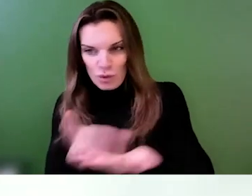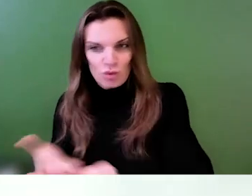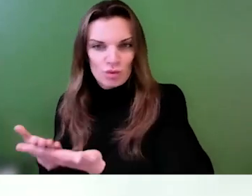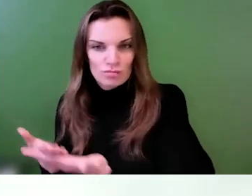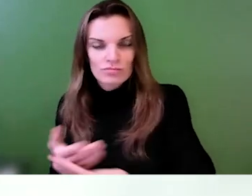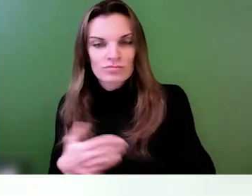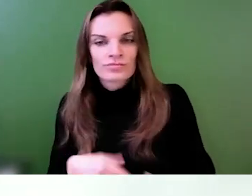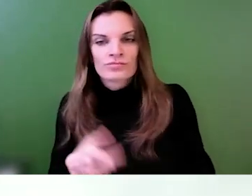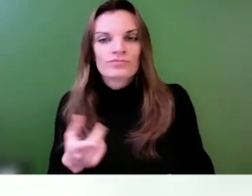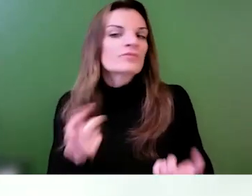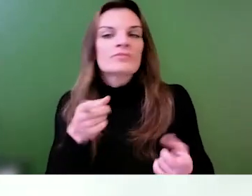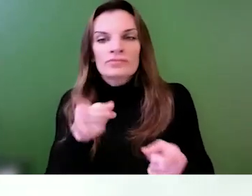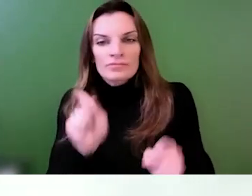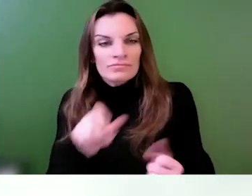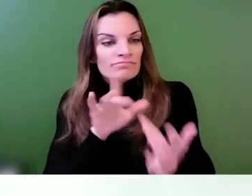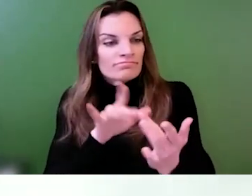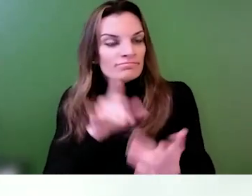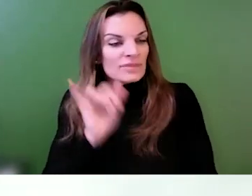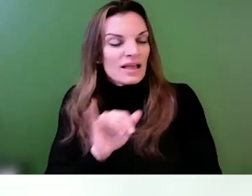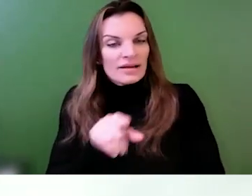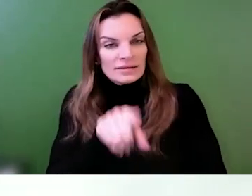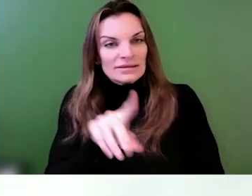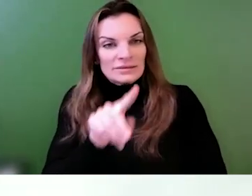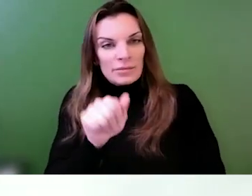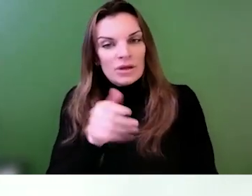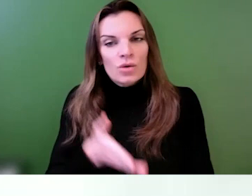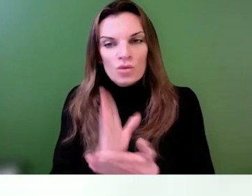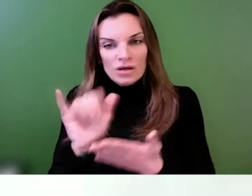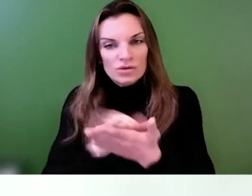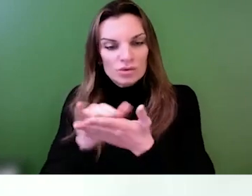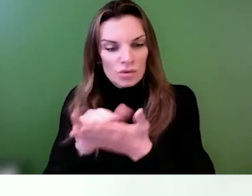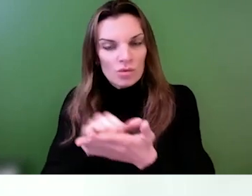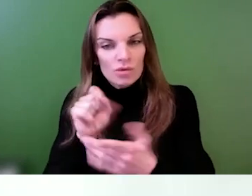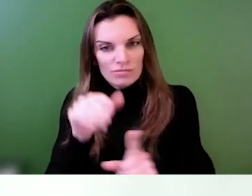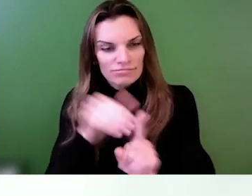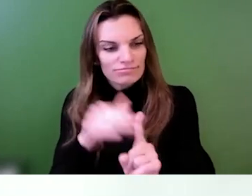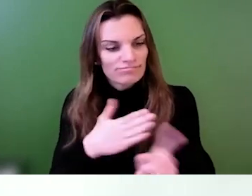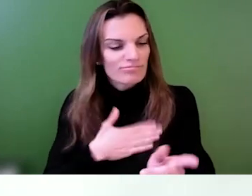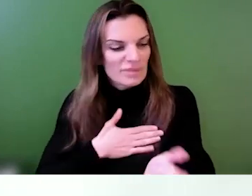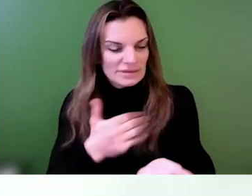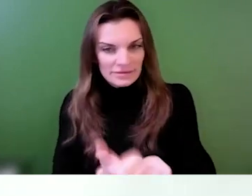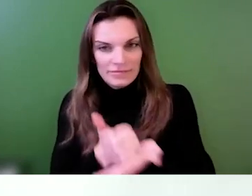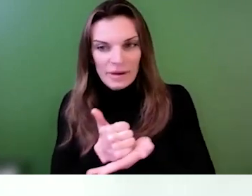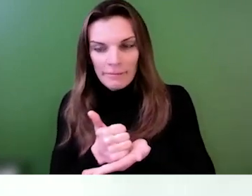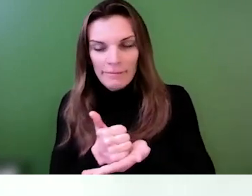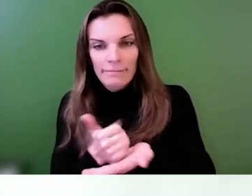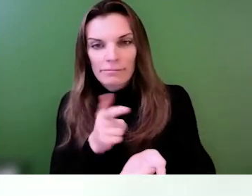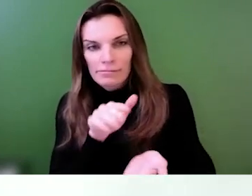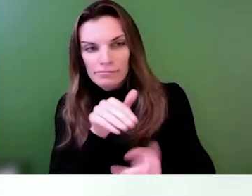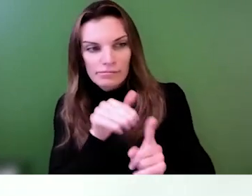contact a place like Disability Rights New York and request direct assistance excuse me from an attorney or an advocate on